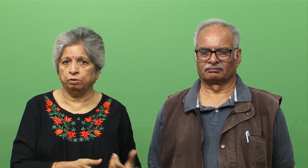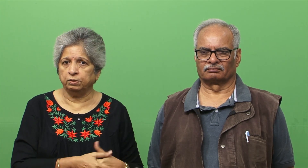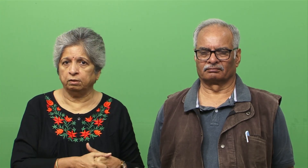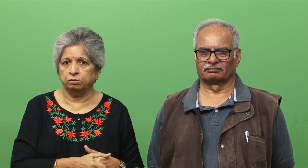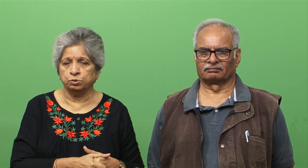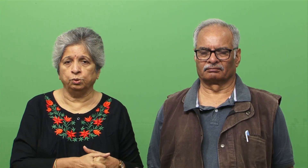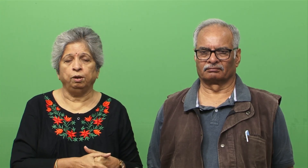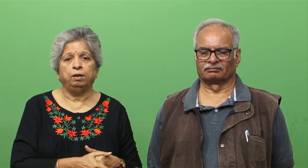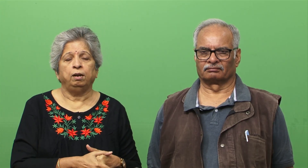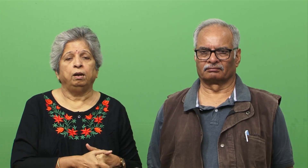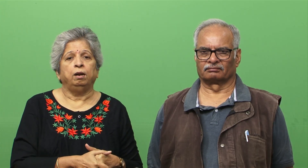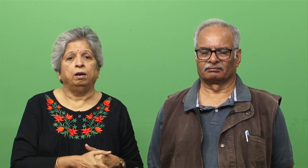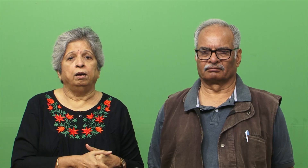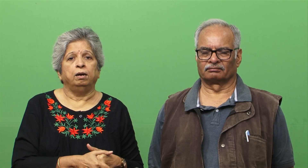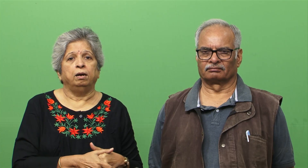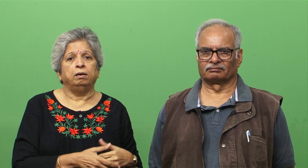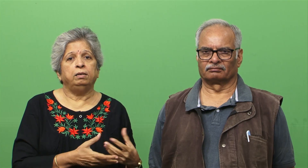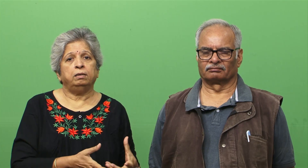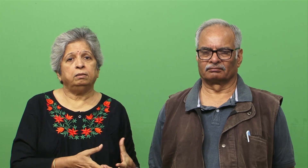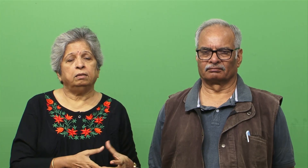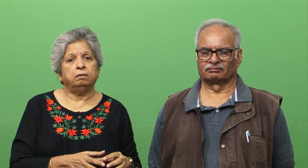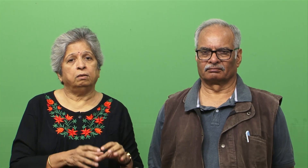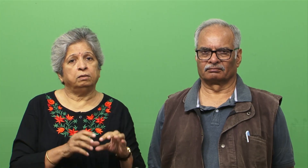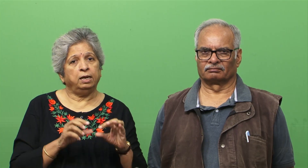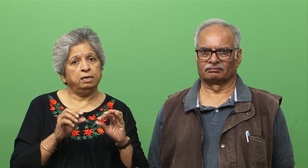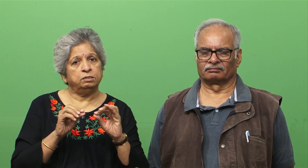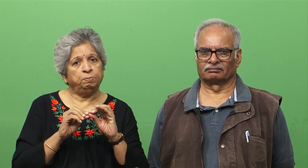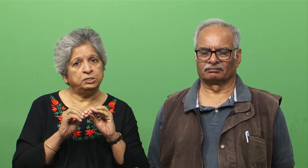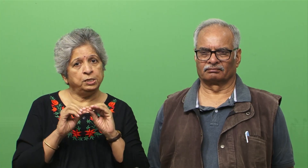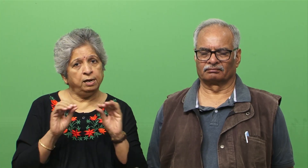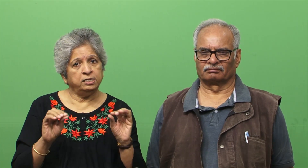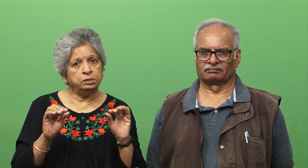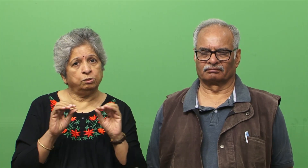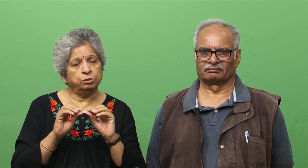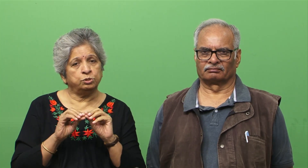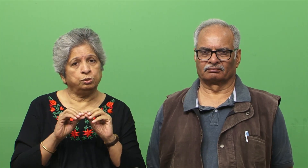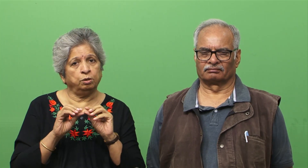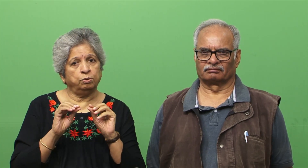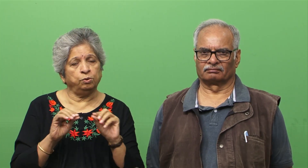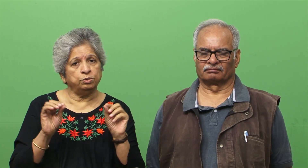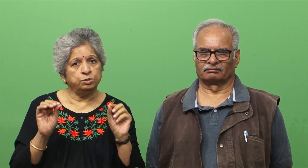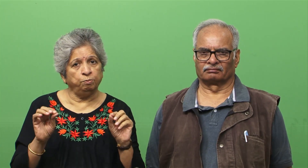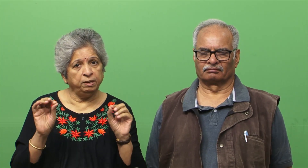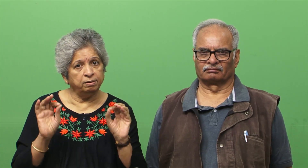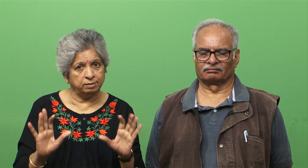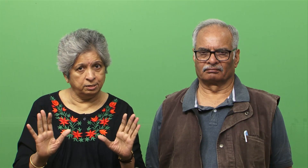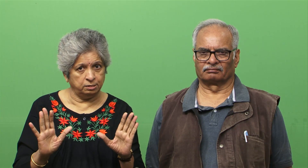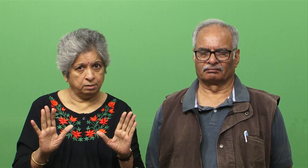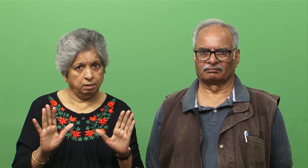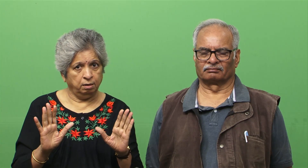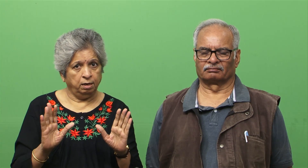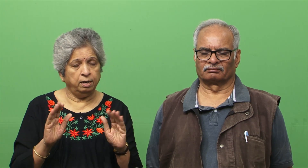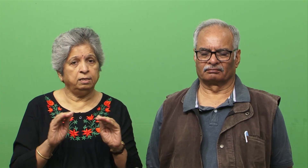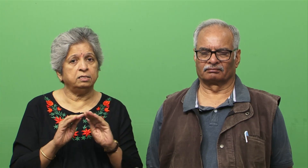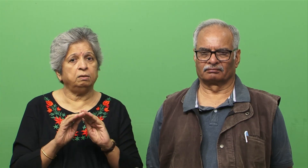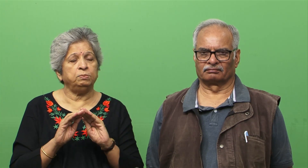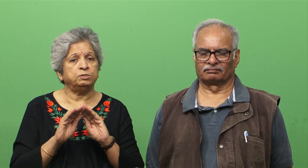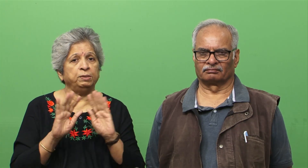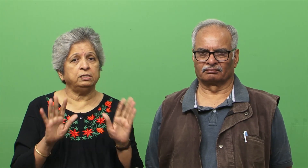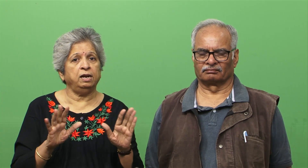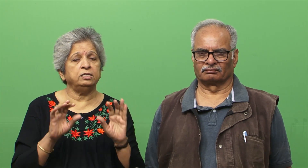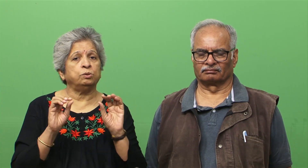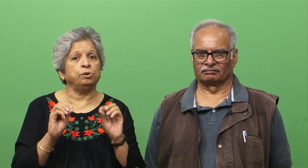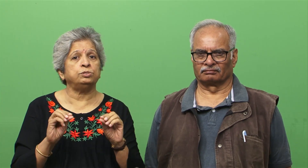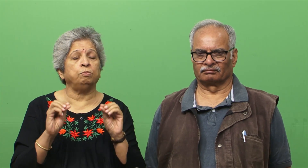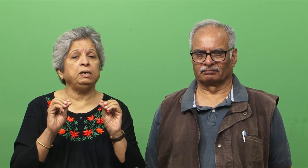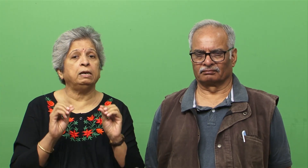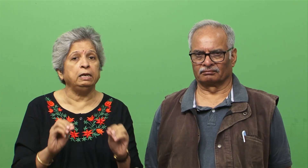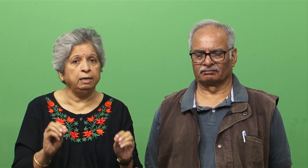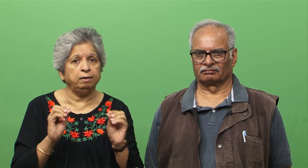of the stool here there are specialized colostomy nurses and there is a specialized colostomy clinic